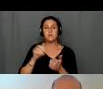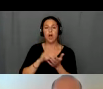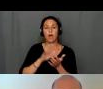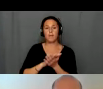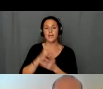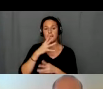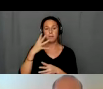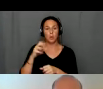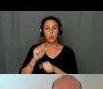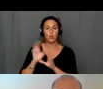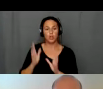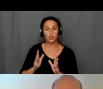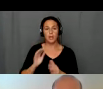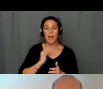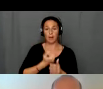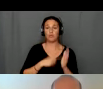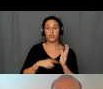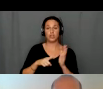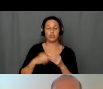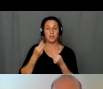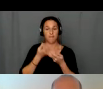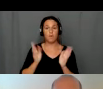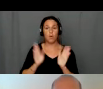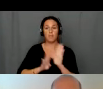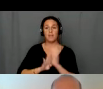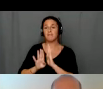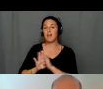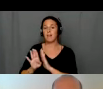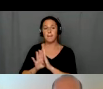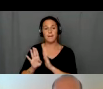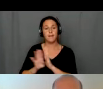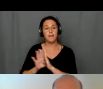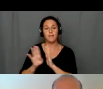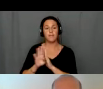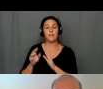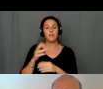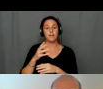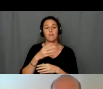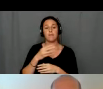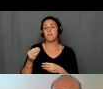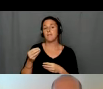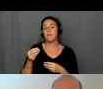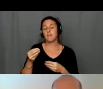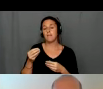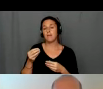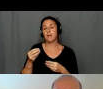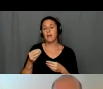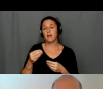Our research has informed the development of and passage of several major State policies.